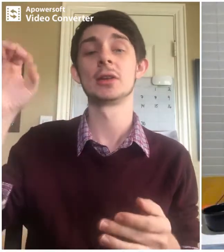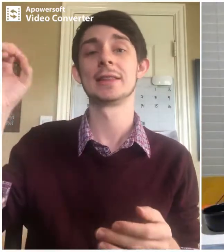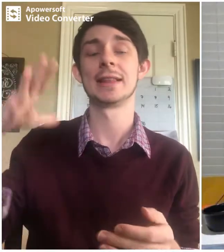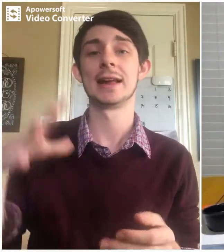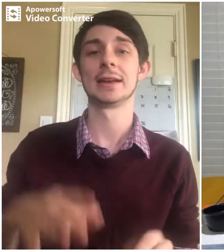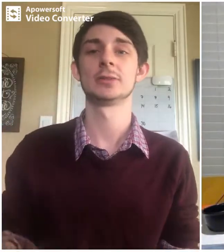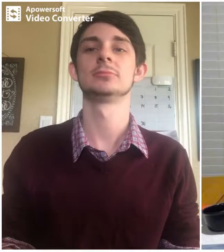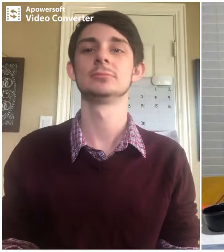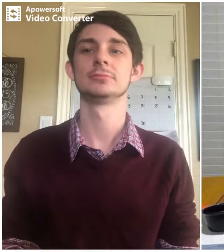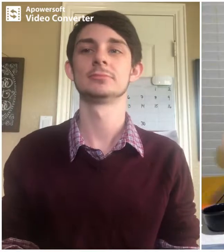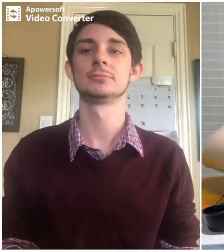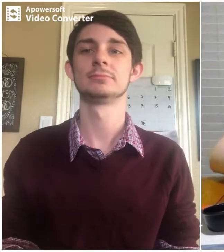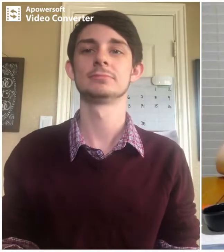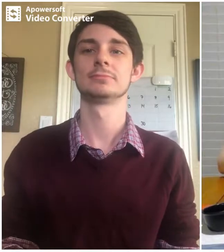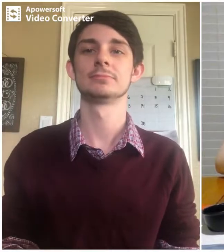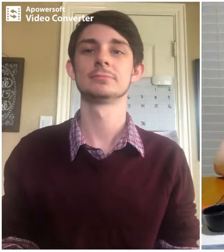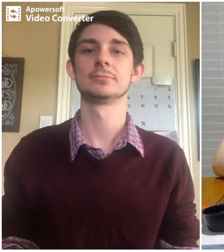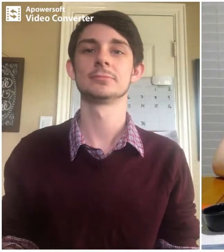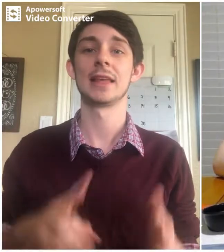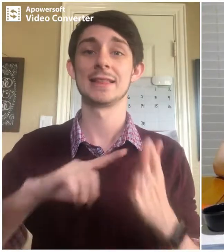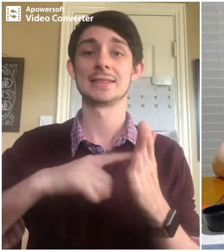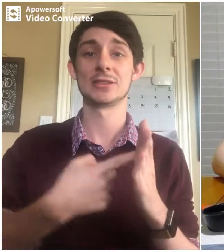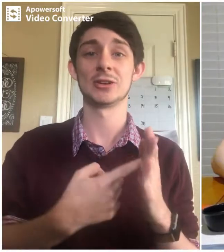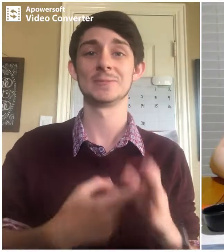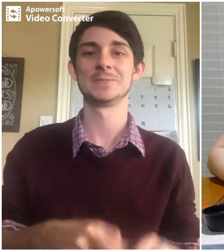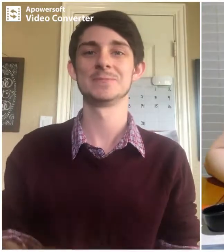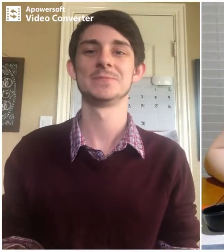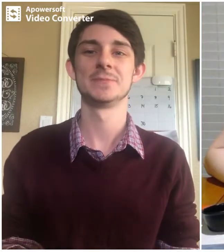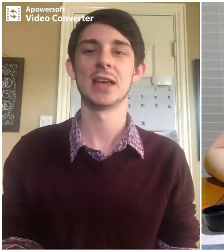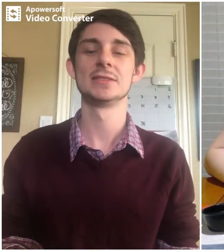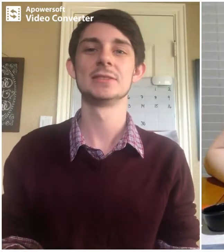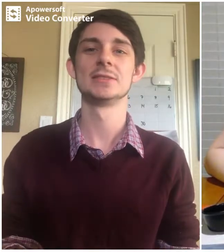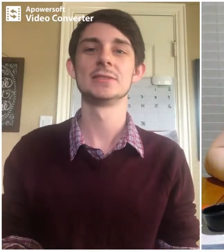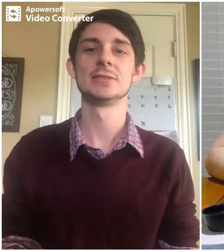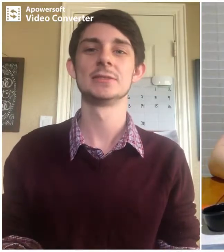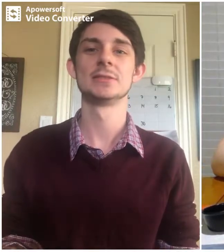Okay so to begin we're going to start with our "oil and water" water bottle. So